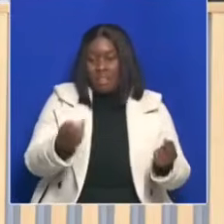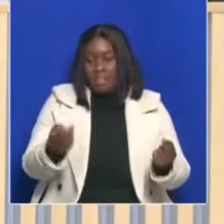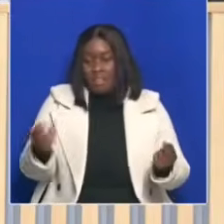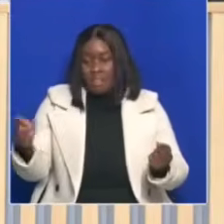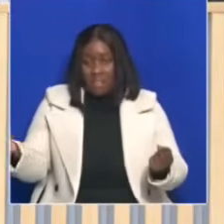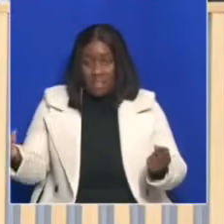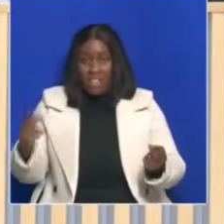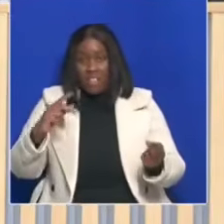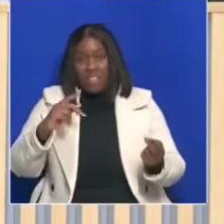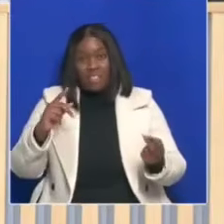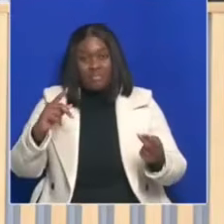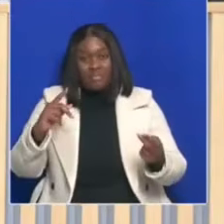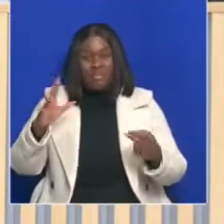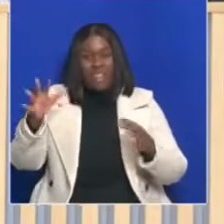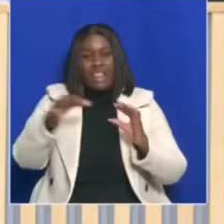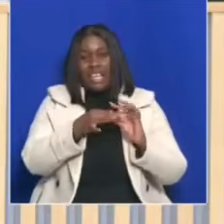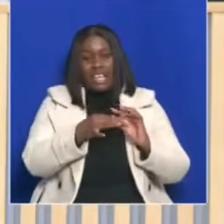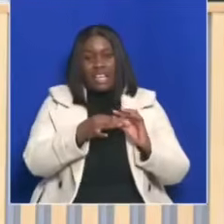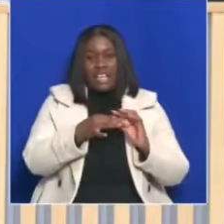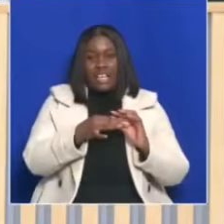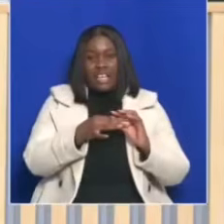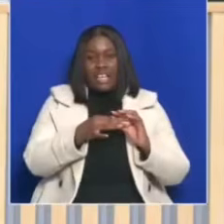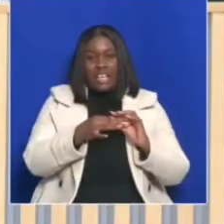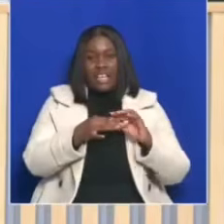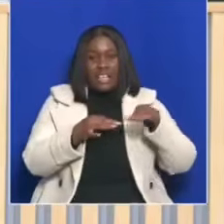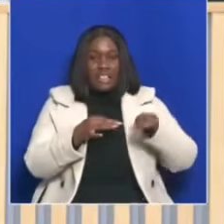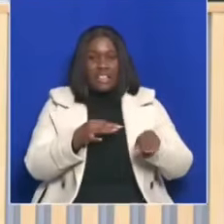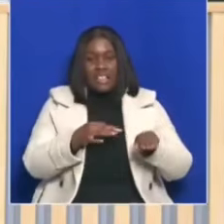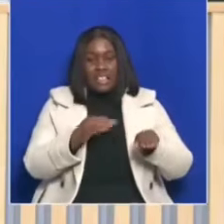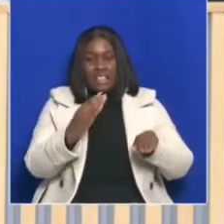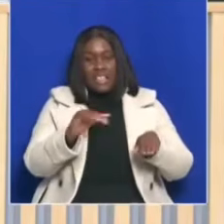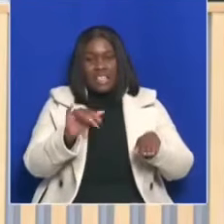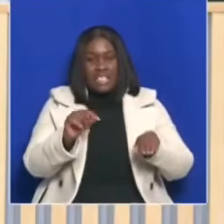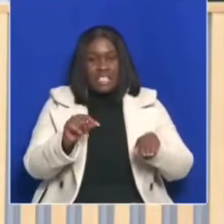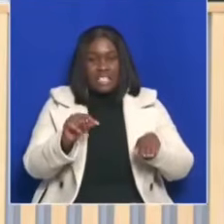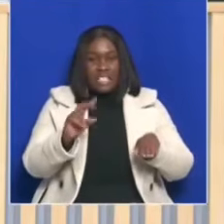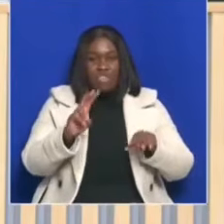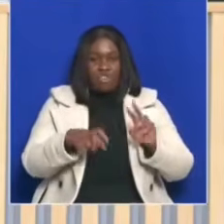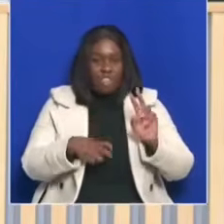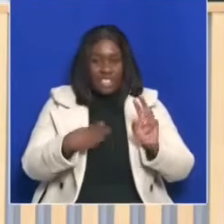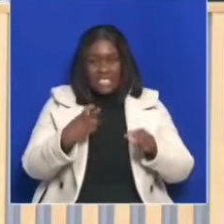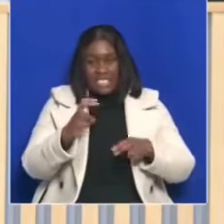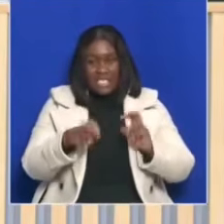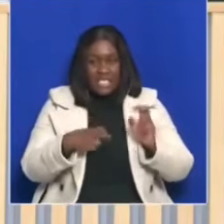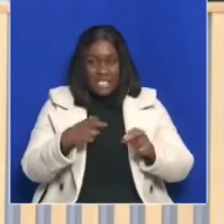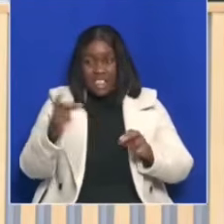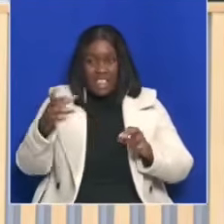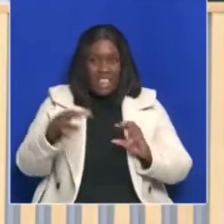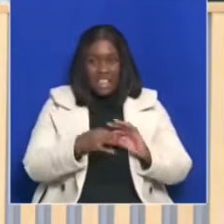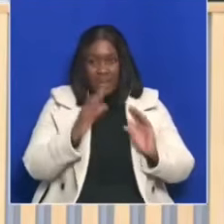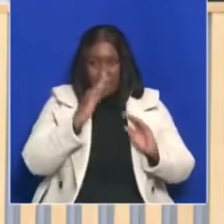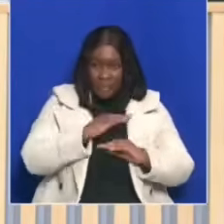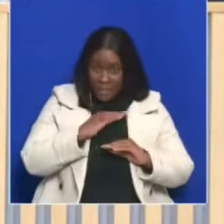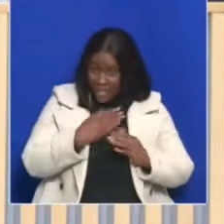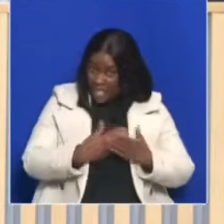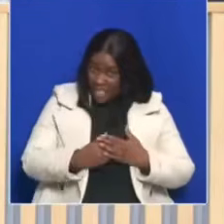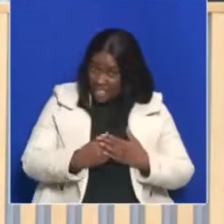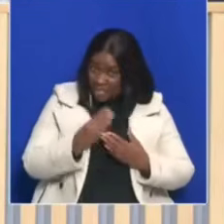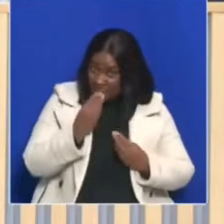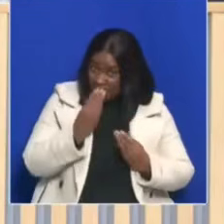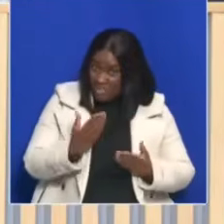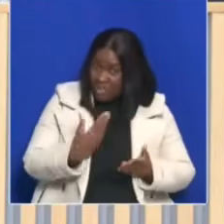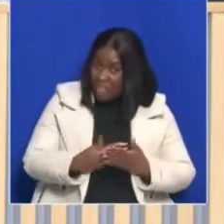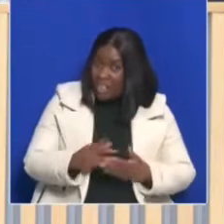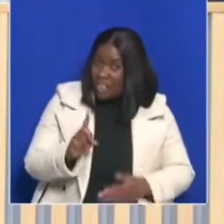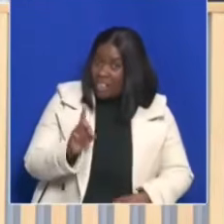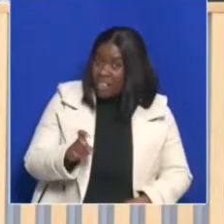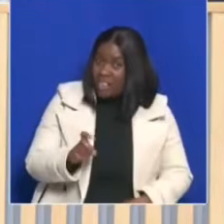If at that stage not even the the the investigator or the detective knows who the culprits are.